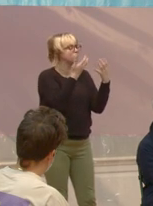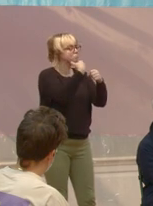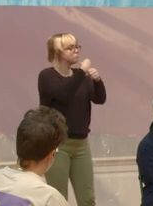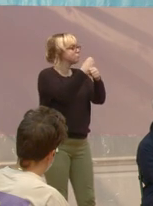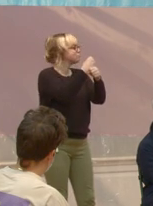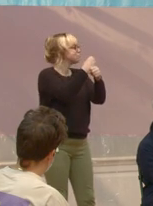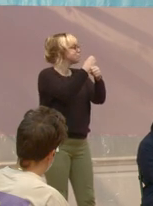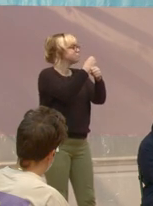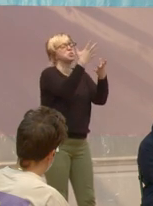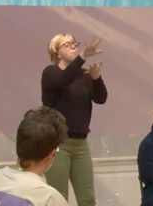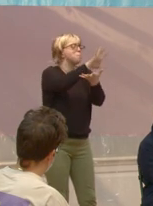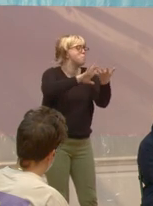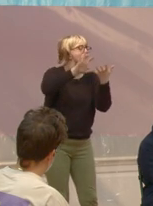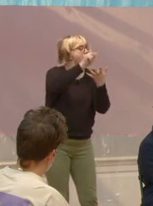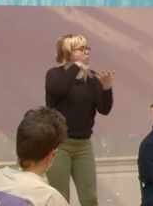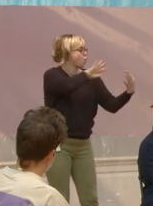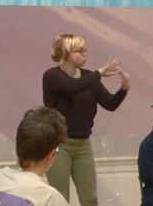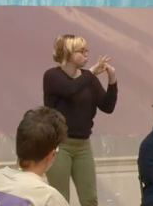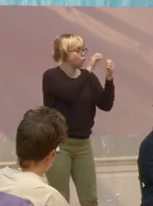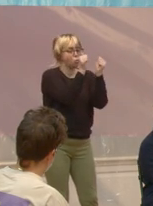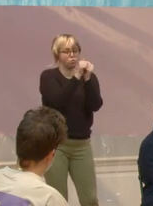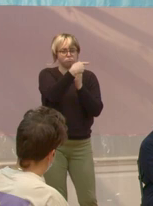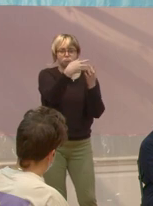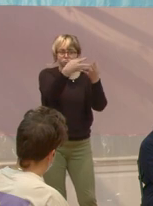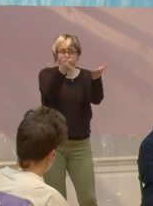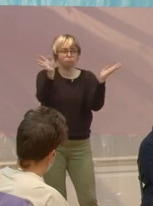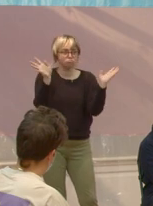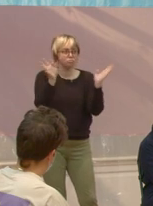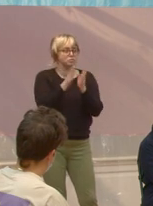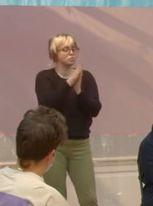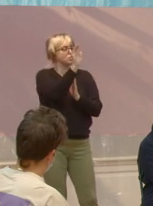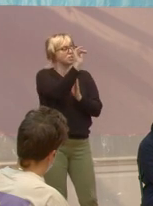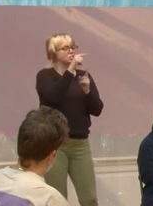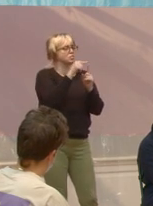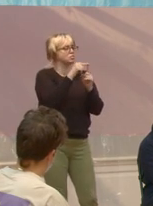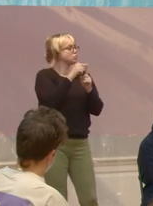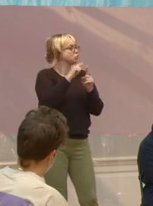up our relationship to the public. And to three dimensional